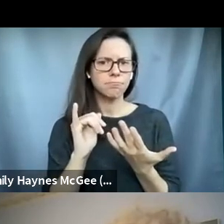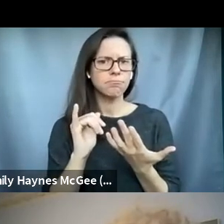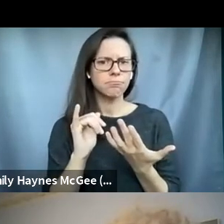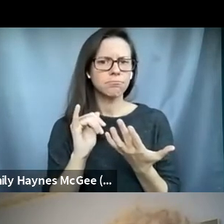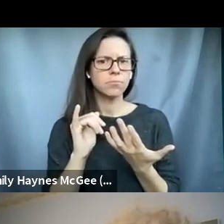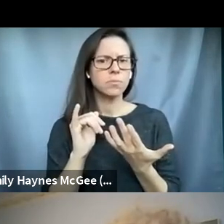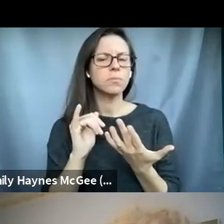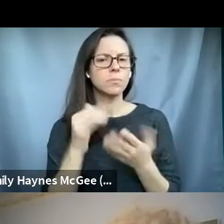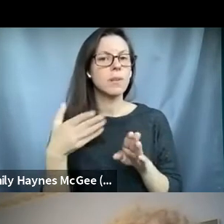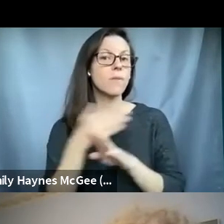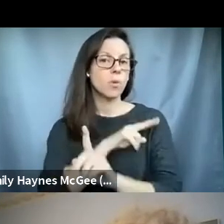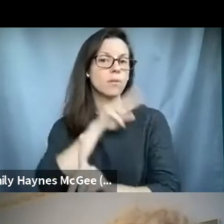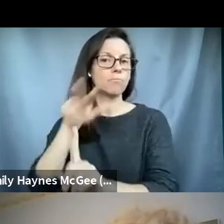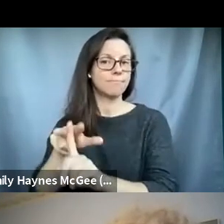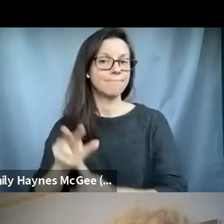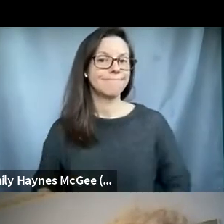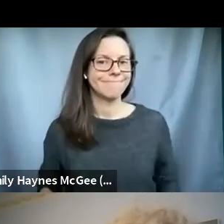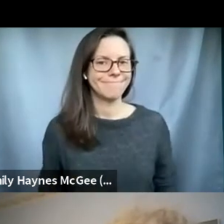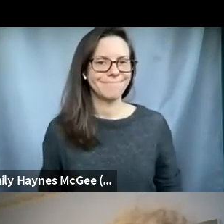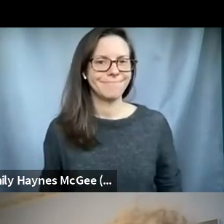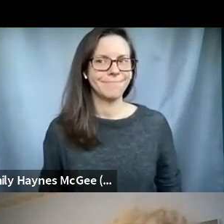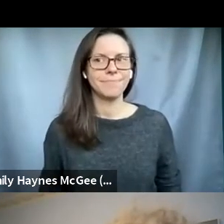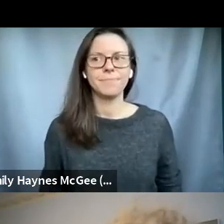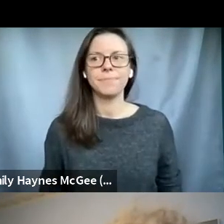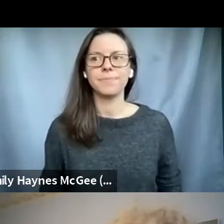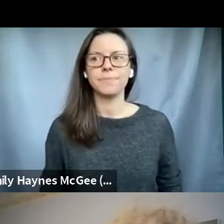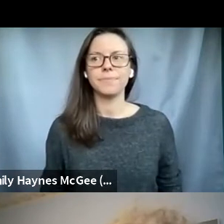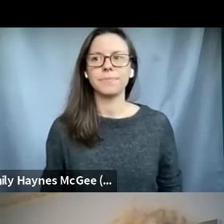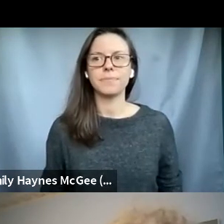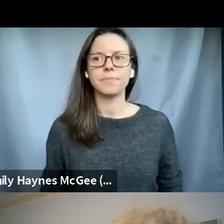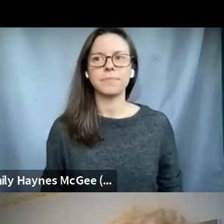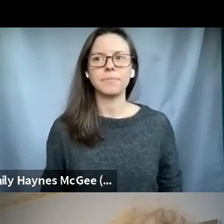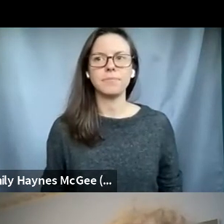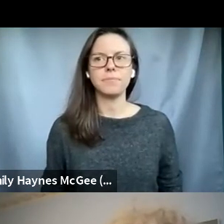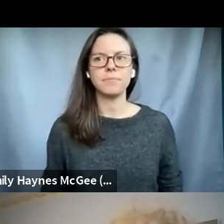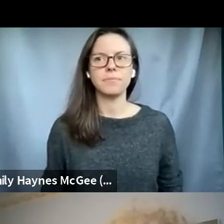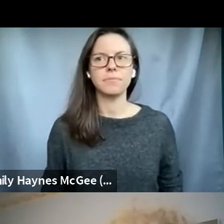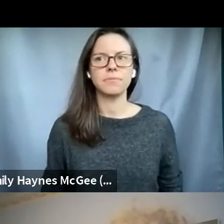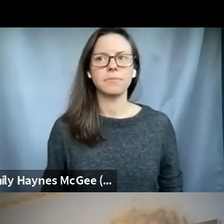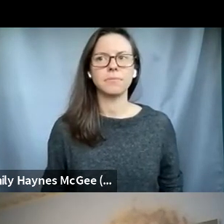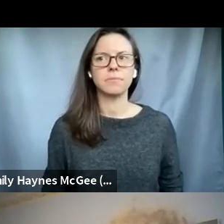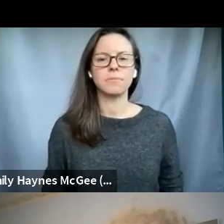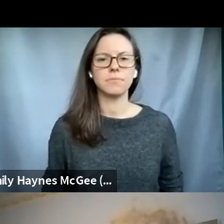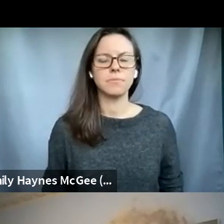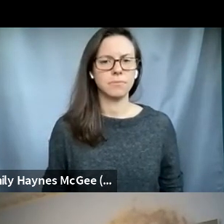When you submit your application.